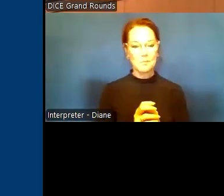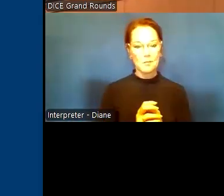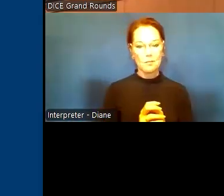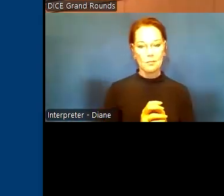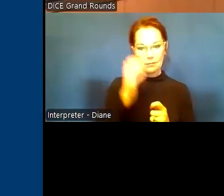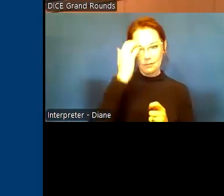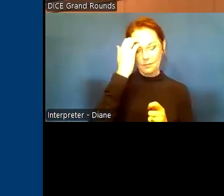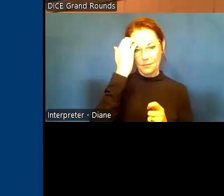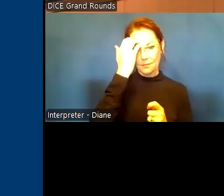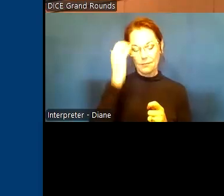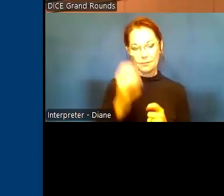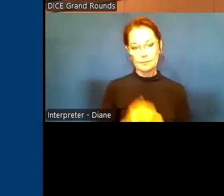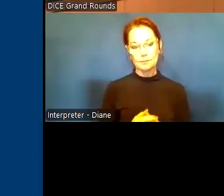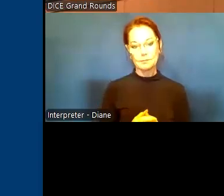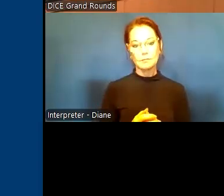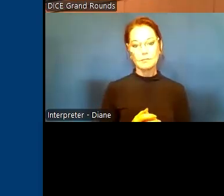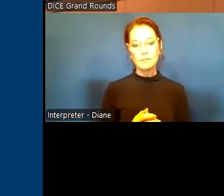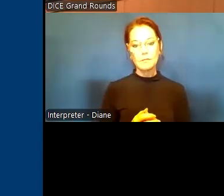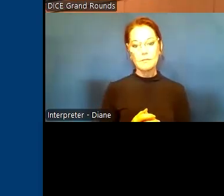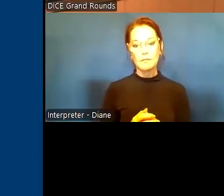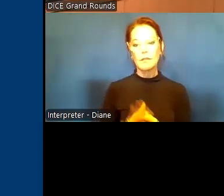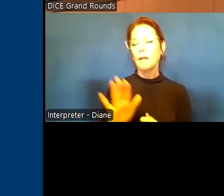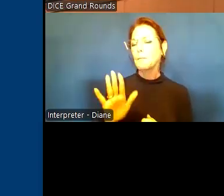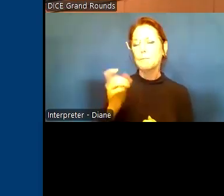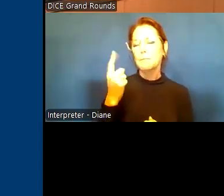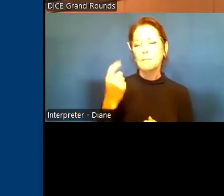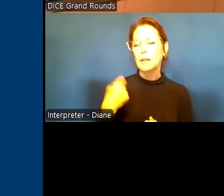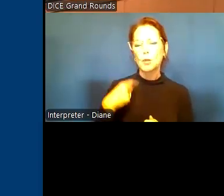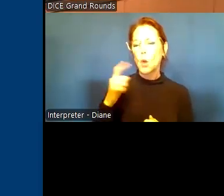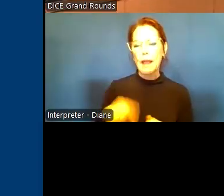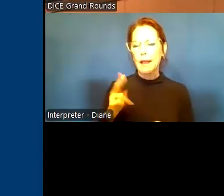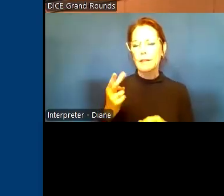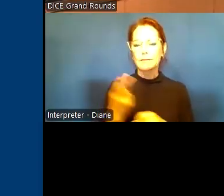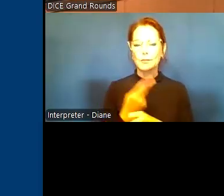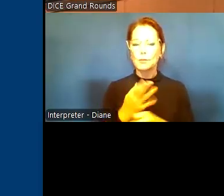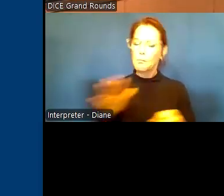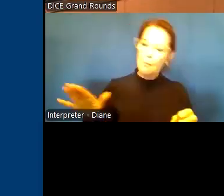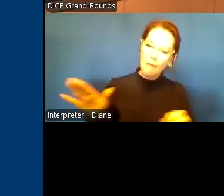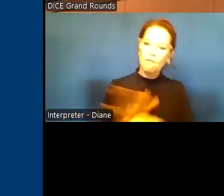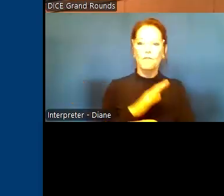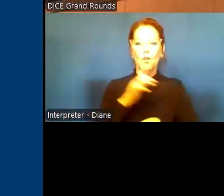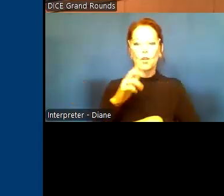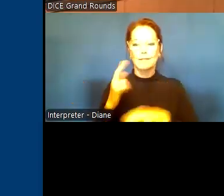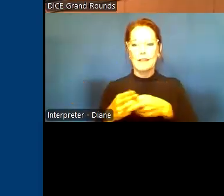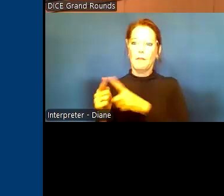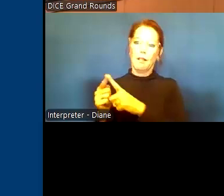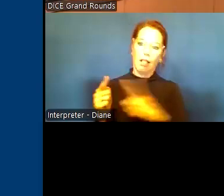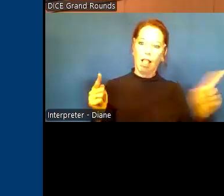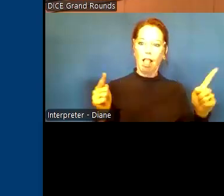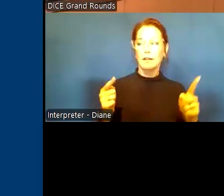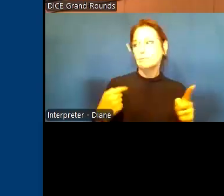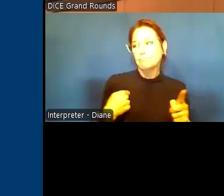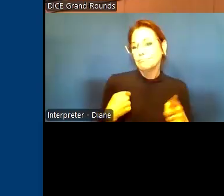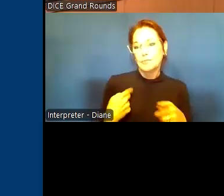you refer to me you don't have to call me Marie H Marie LX you just called me Marie you know but